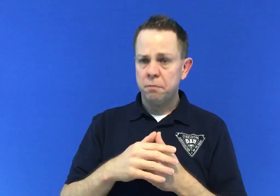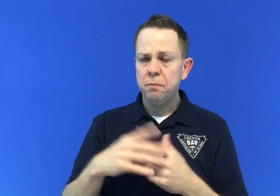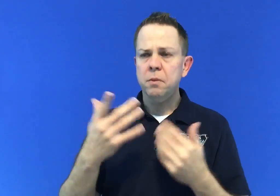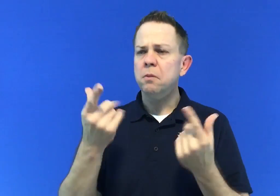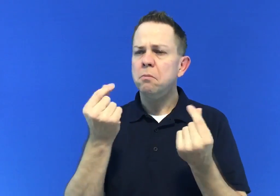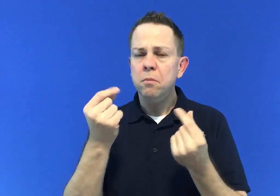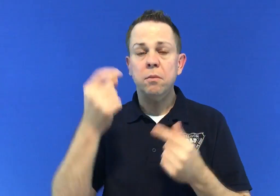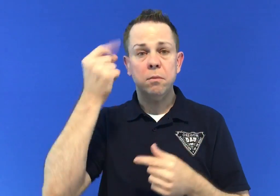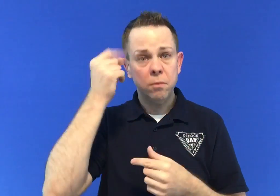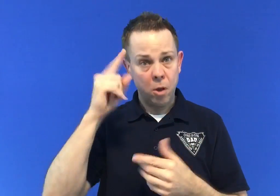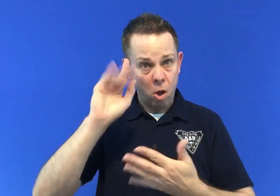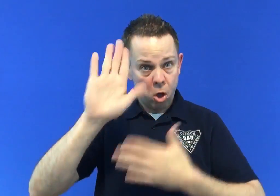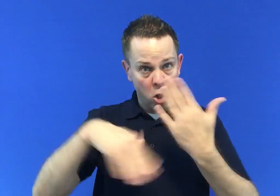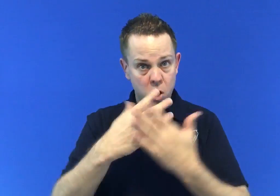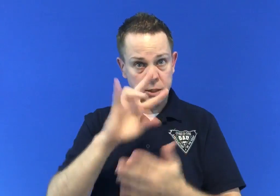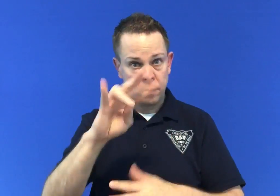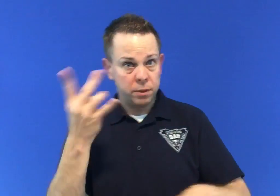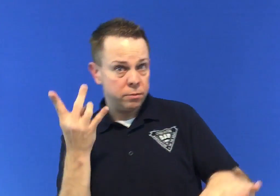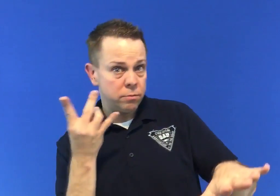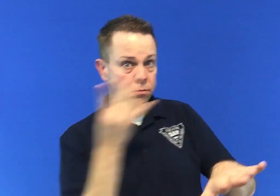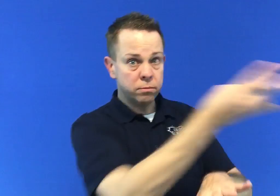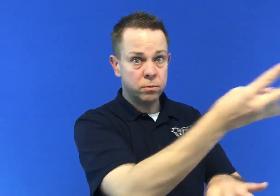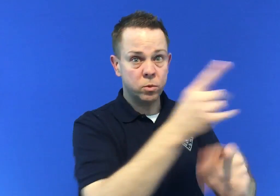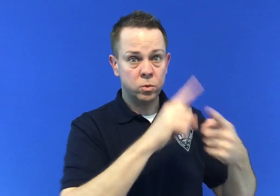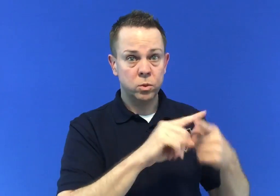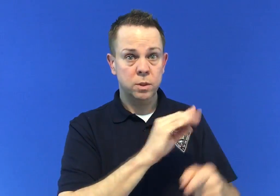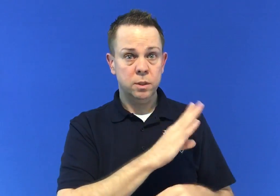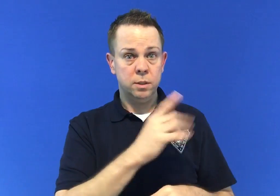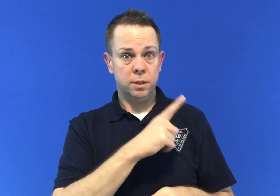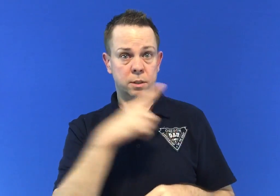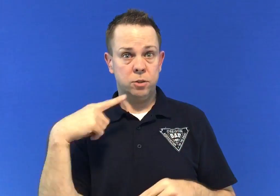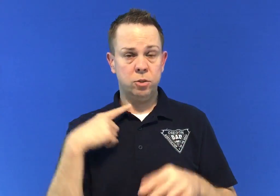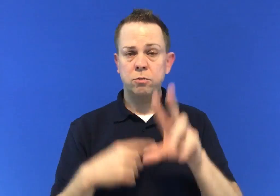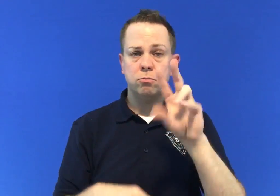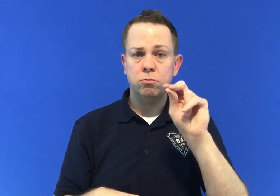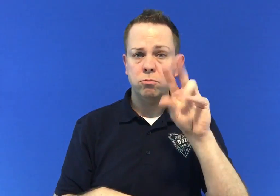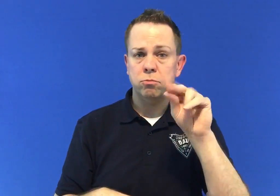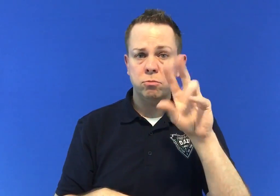They will not submit all of the bills to the legislature.